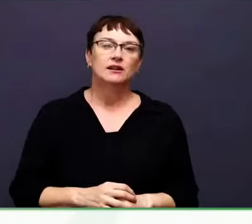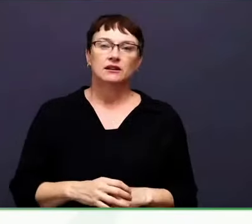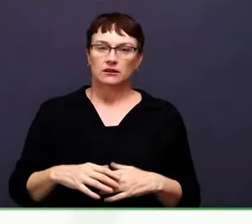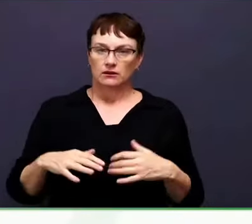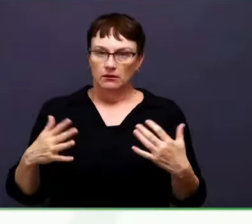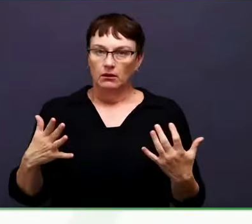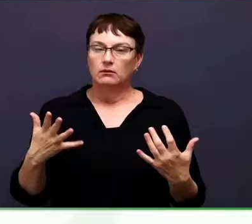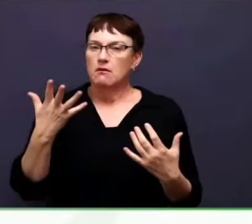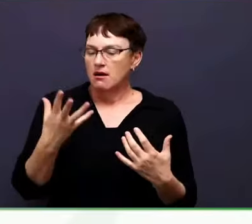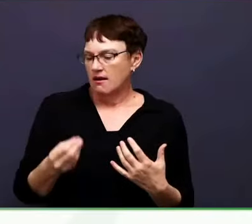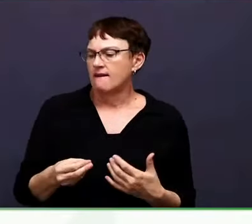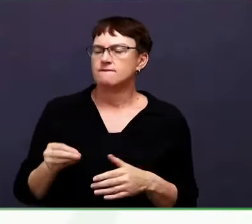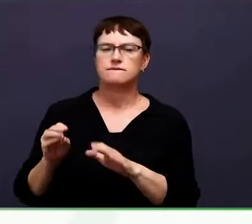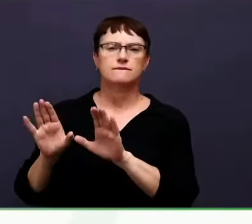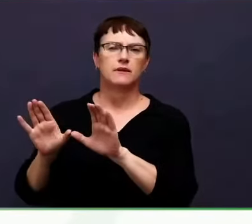The status of leadership development.